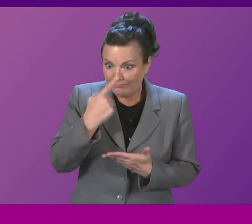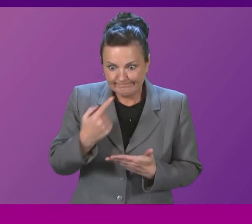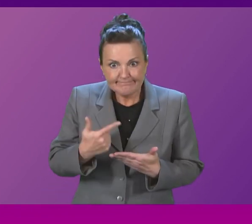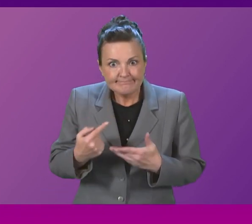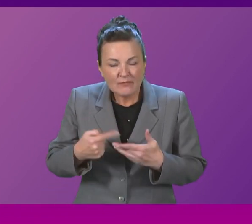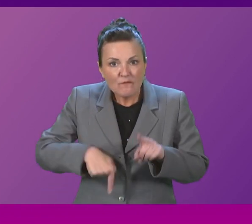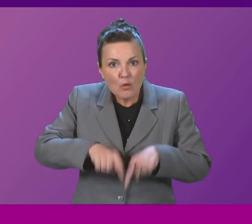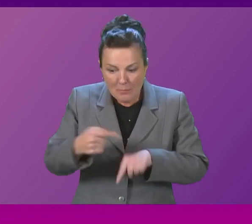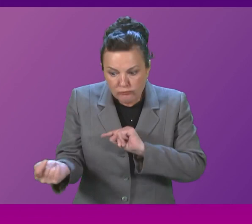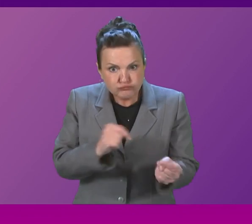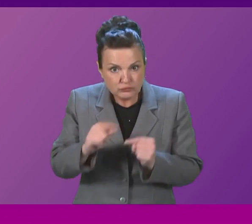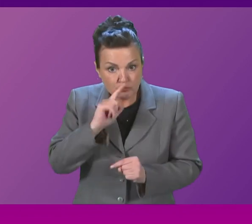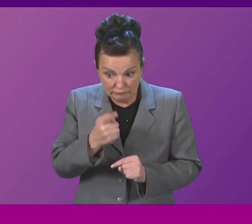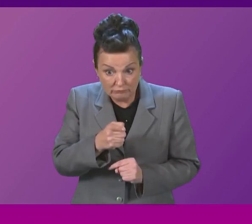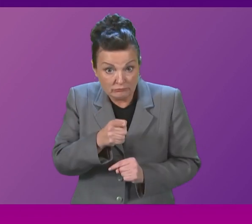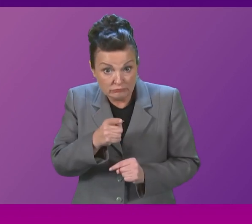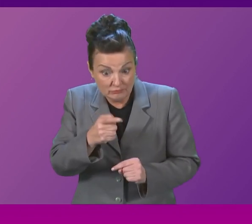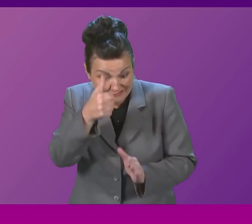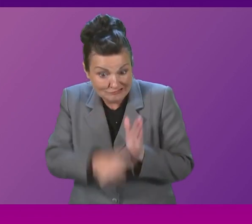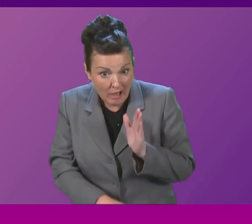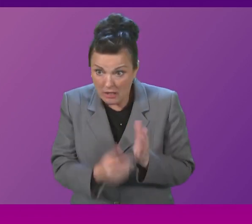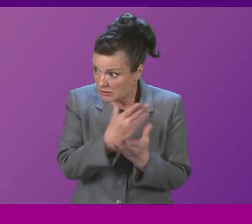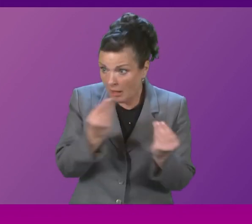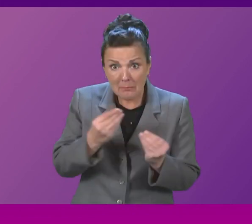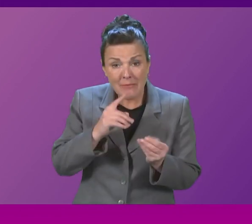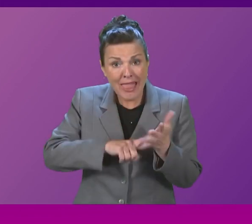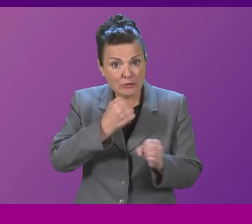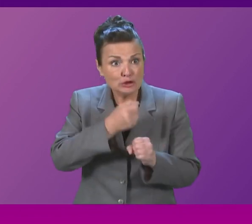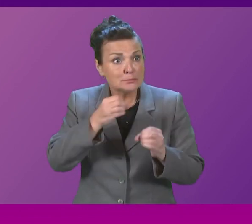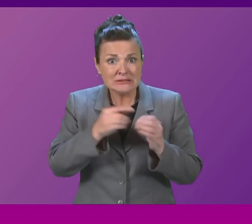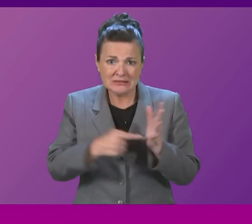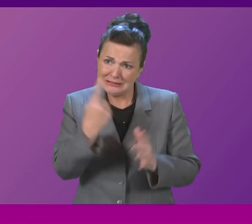LGBT+ people, many of whom are passionate football fans, our allies in stands across